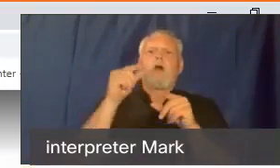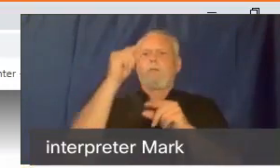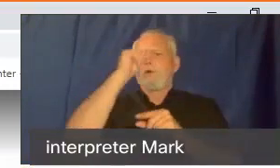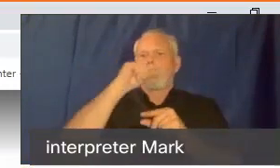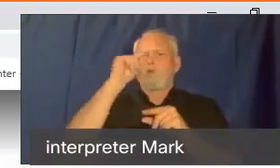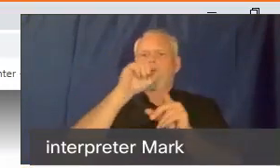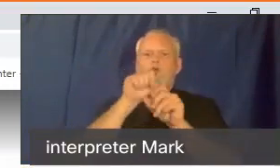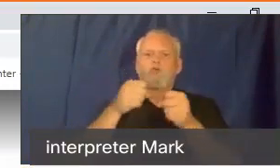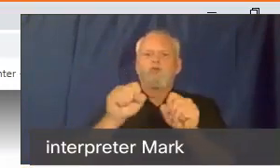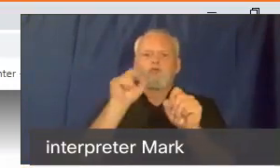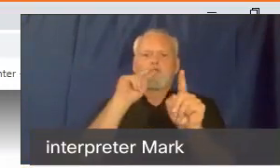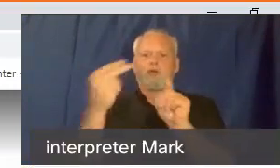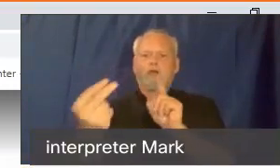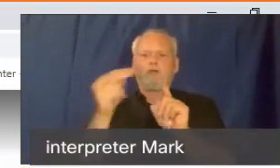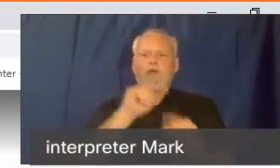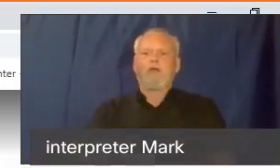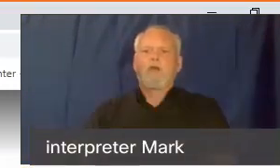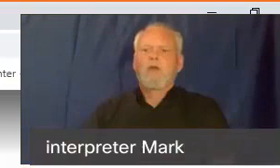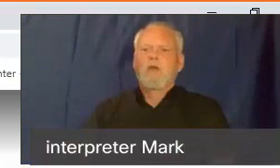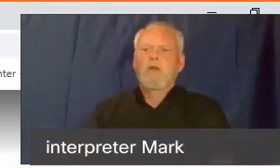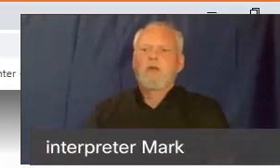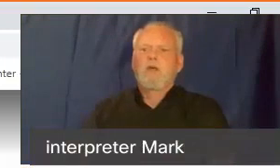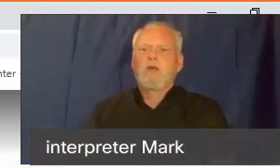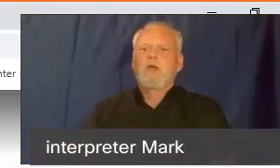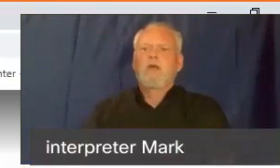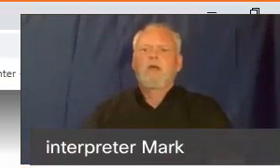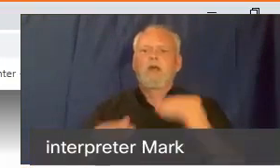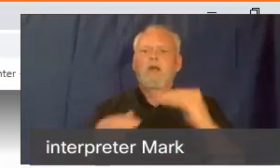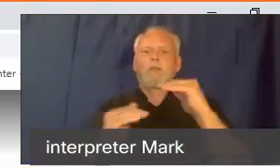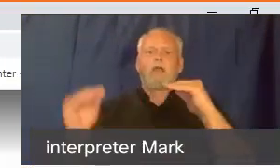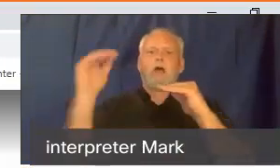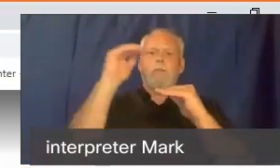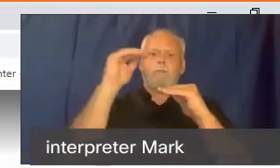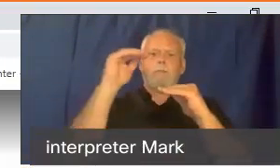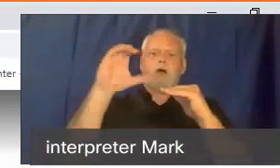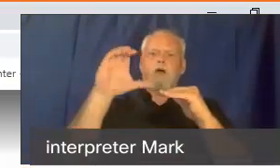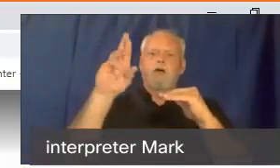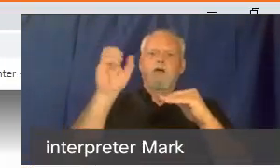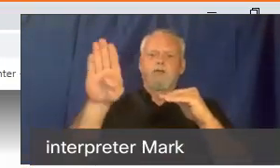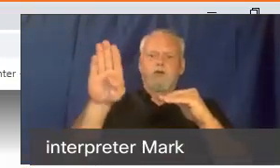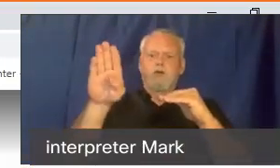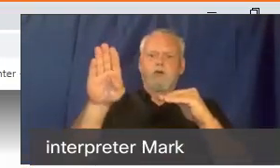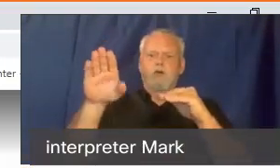It will be above the curb, but at that sort of side. Well.